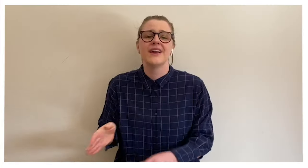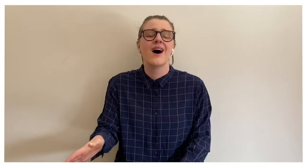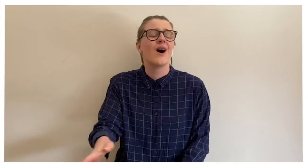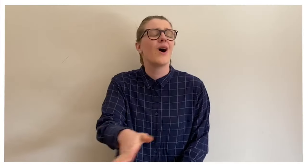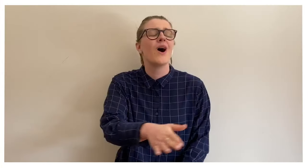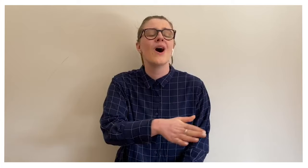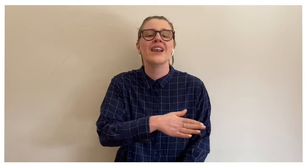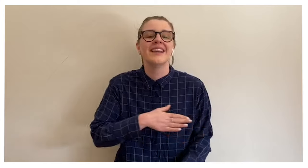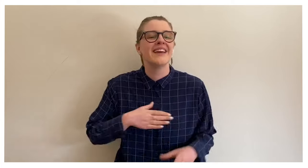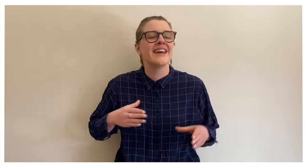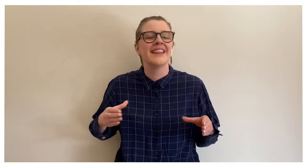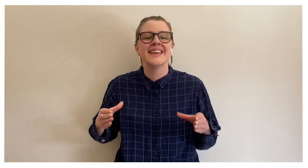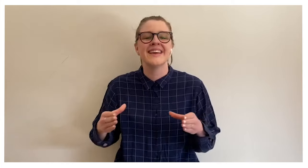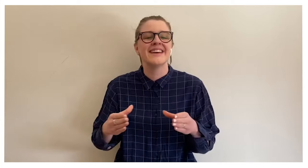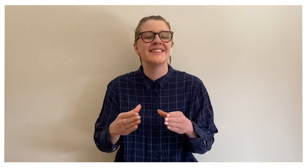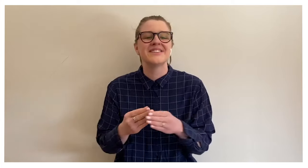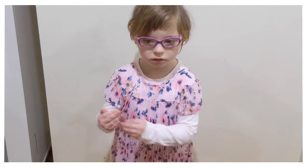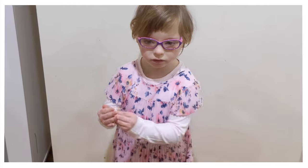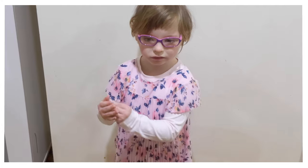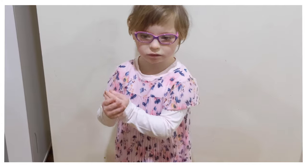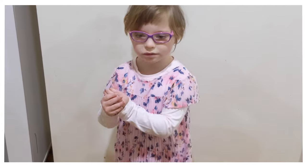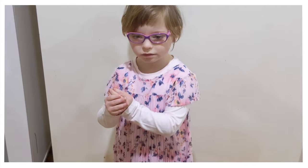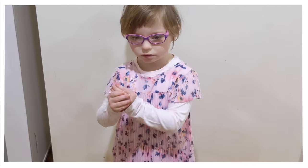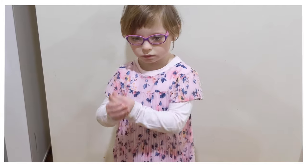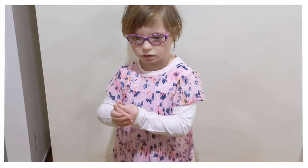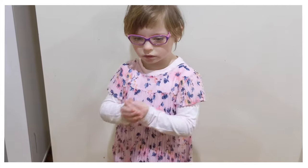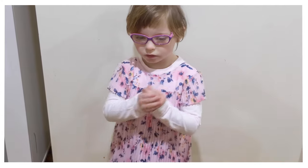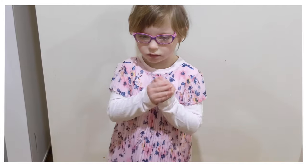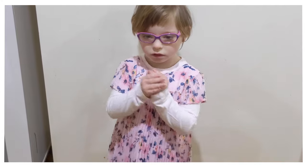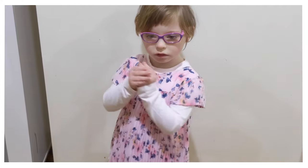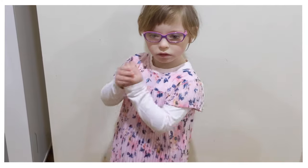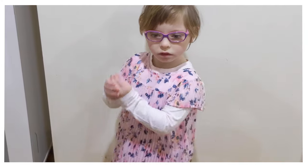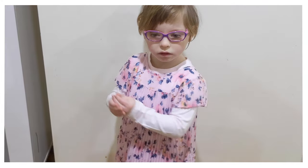We are all in this together,